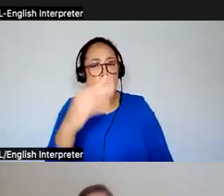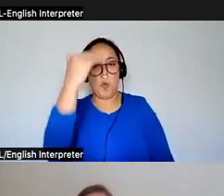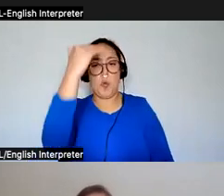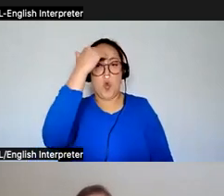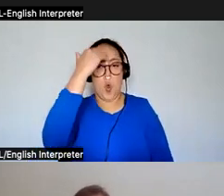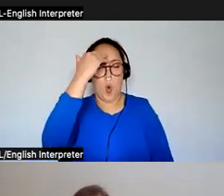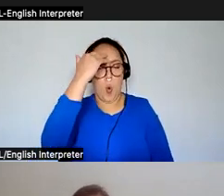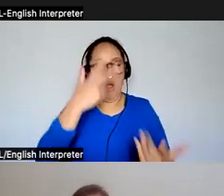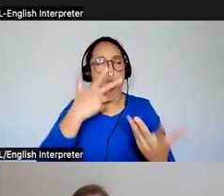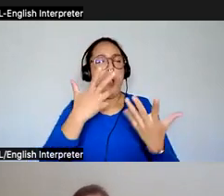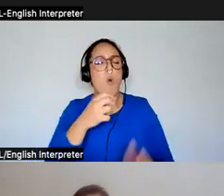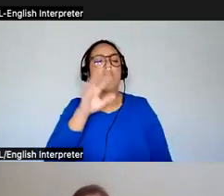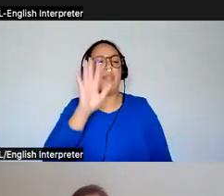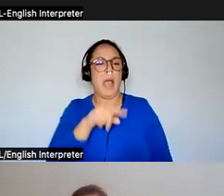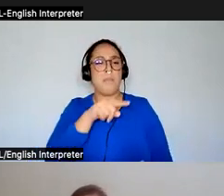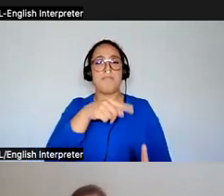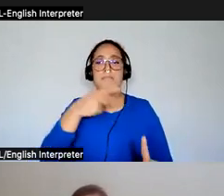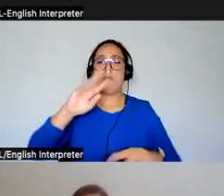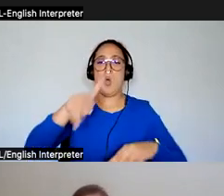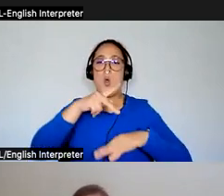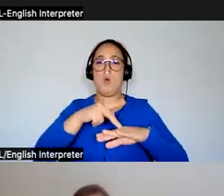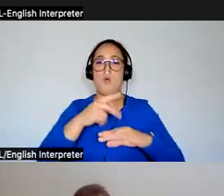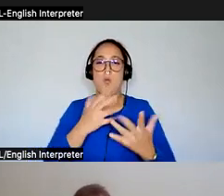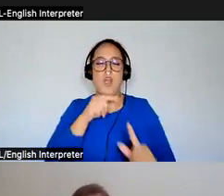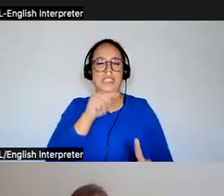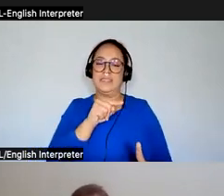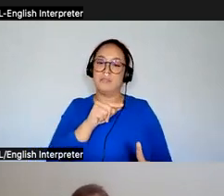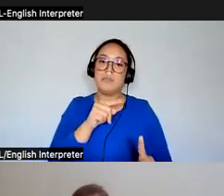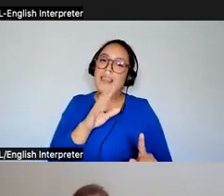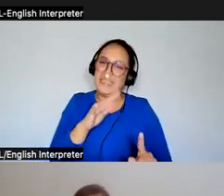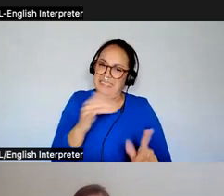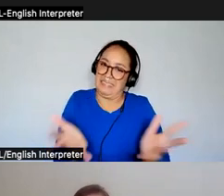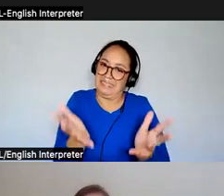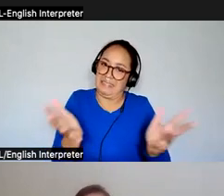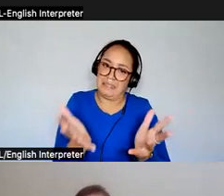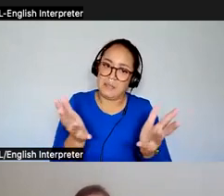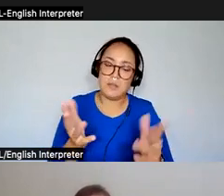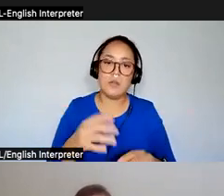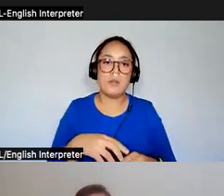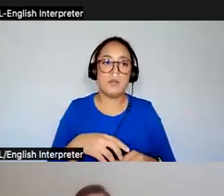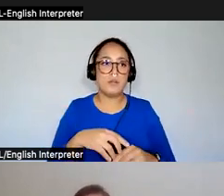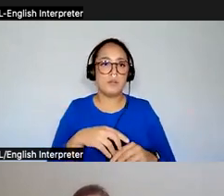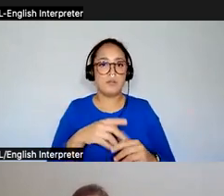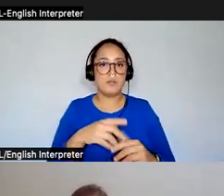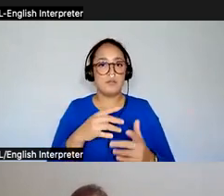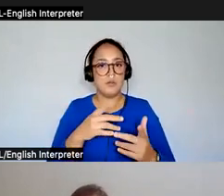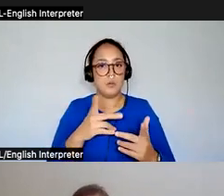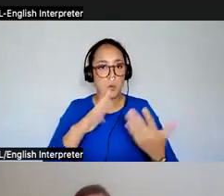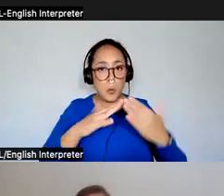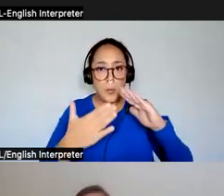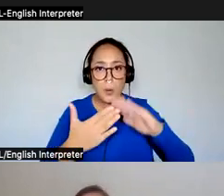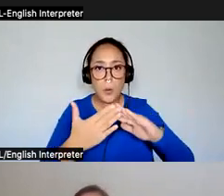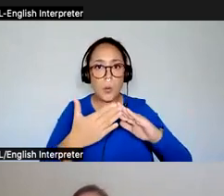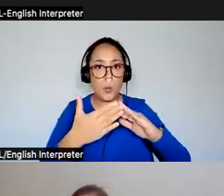right. And of course, the community that you're planning to work in, if you have a connection, if you